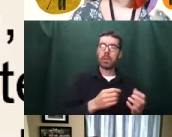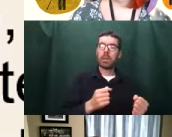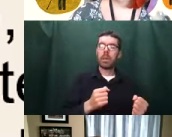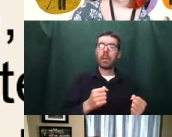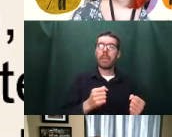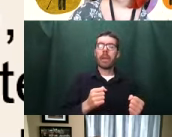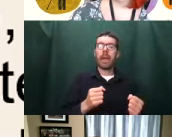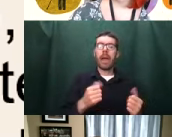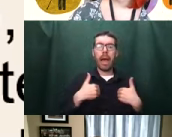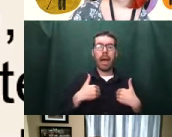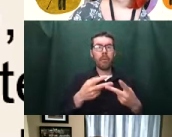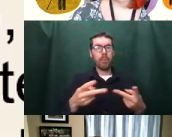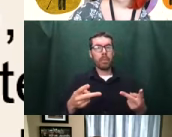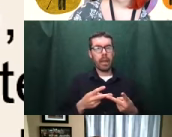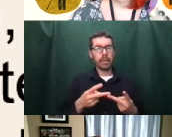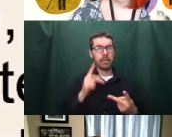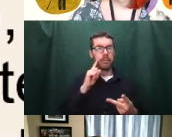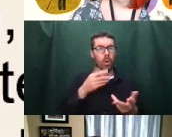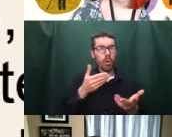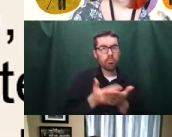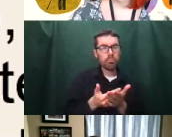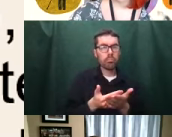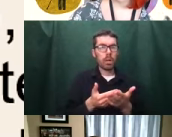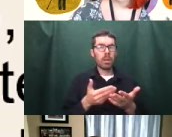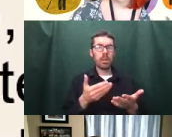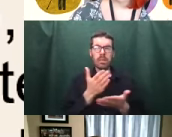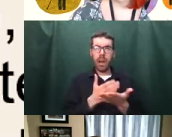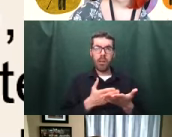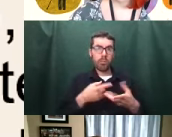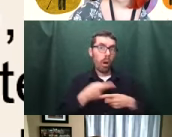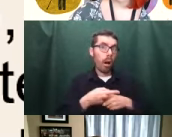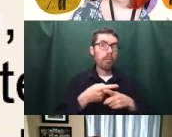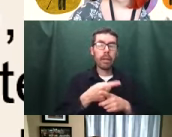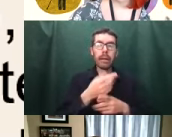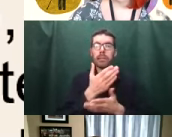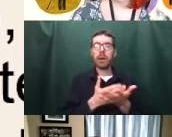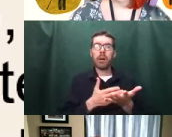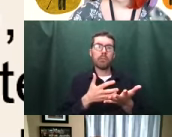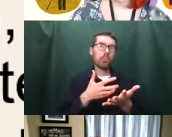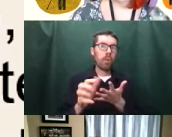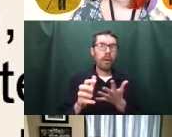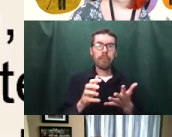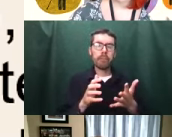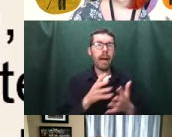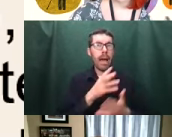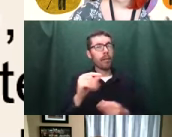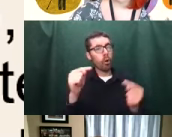for the real experience of friction, conflict and even hurt with the hope that it will result